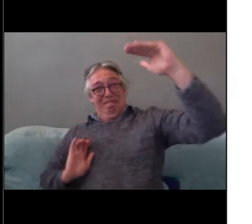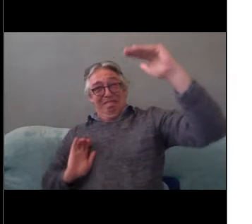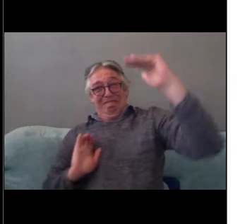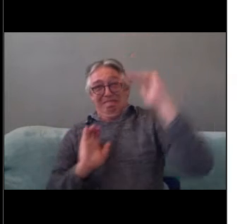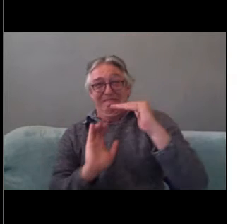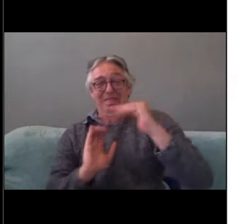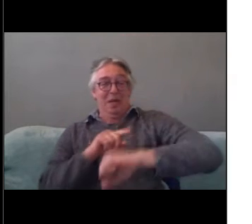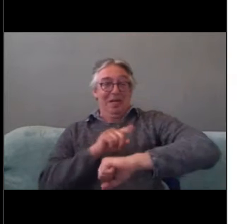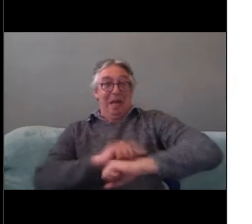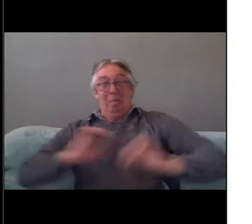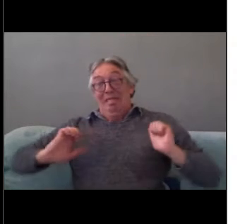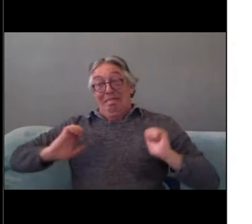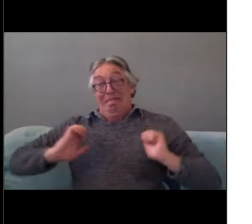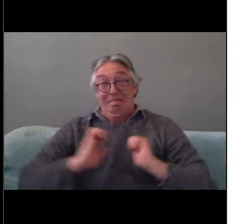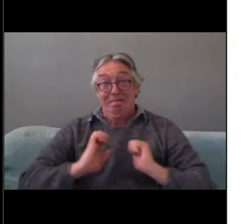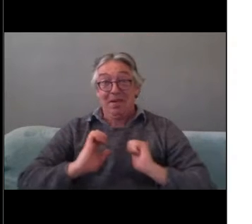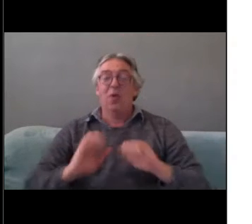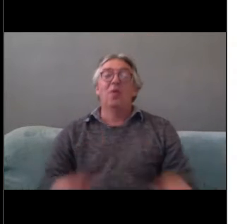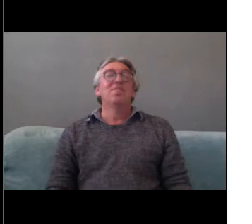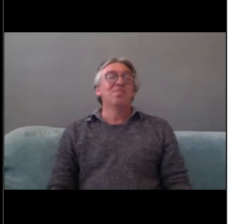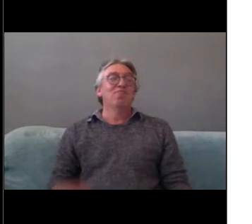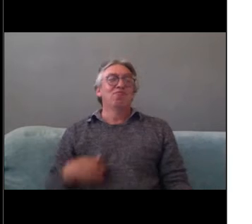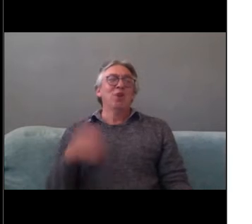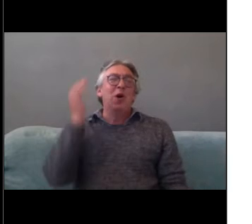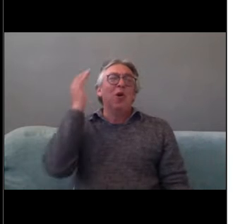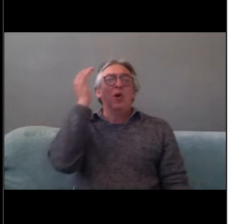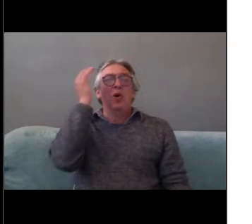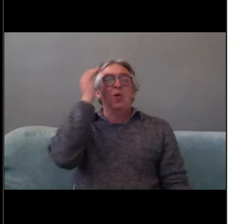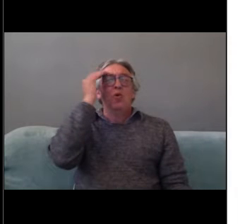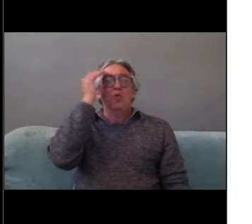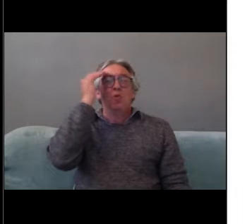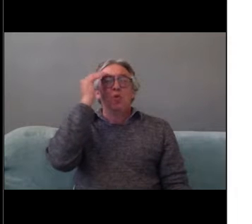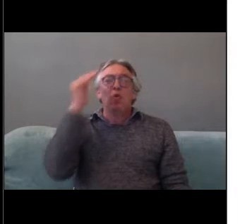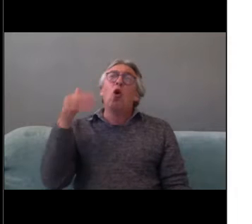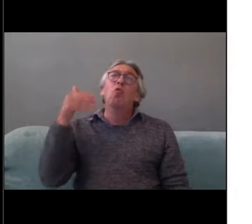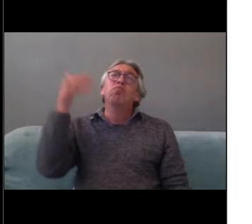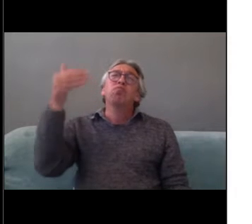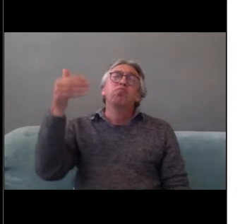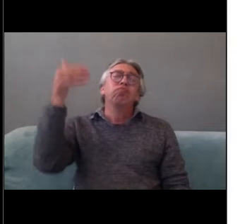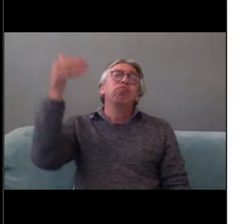We'll have the opportunity to assess initially these measures